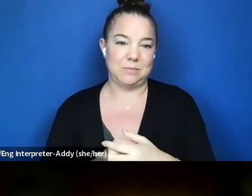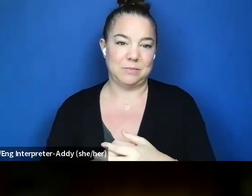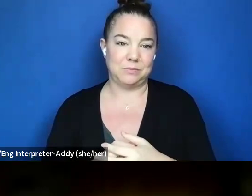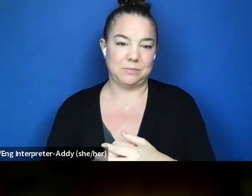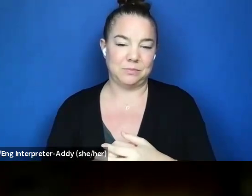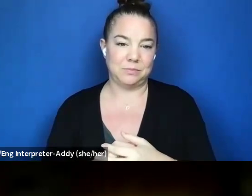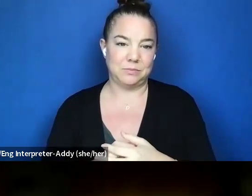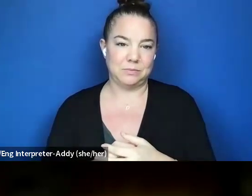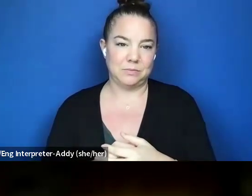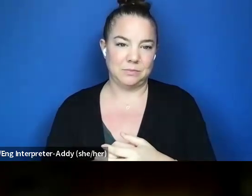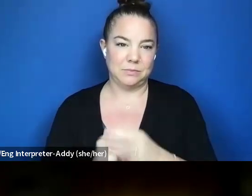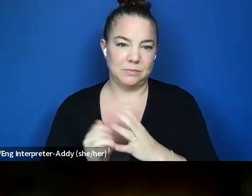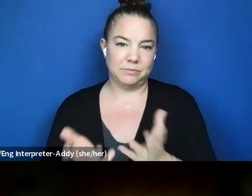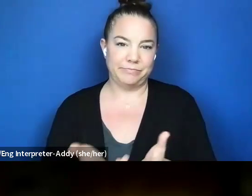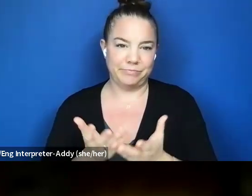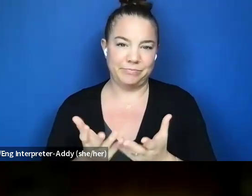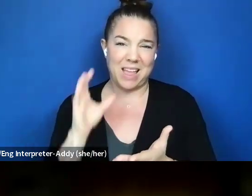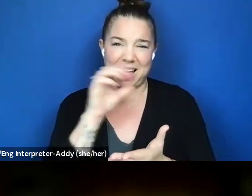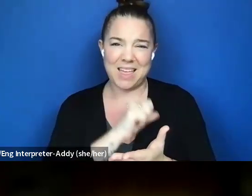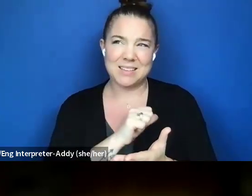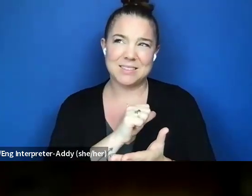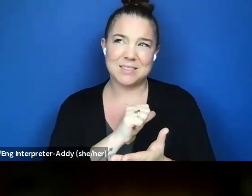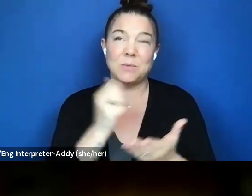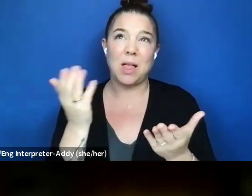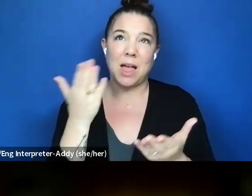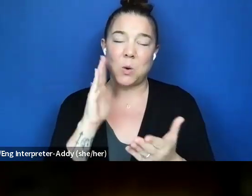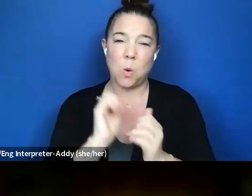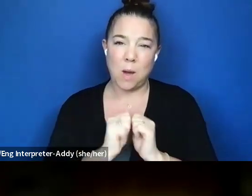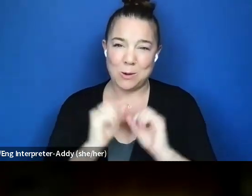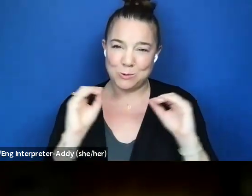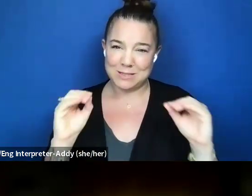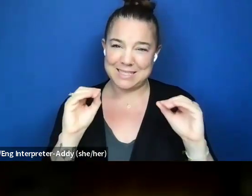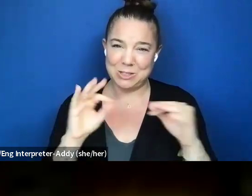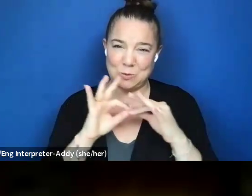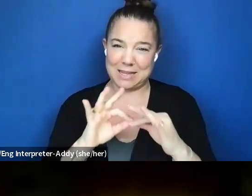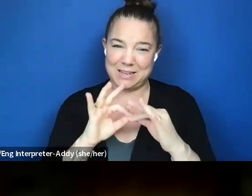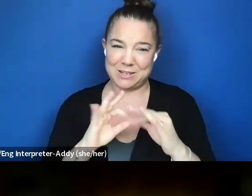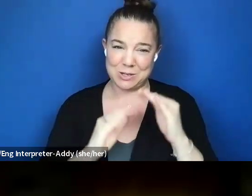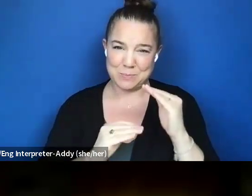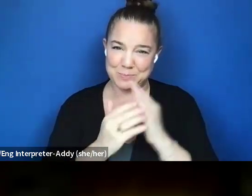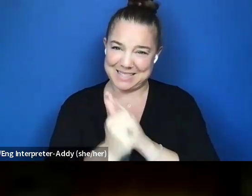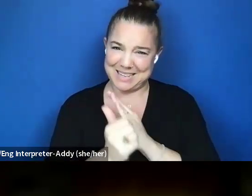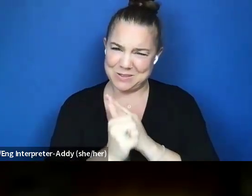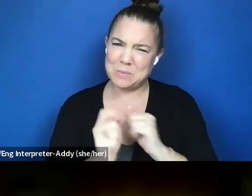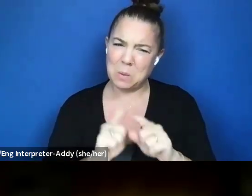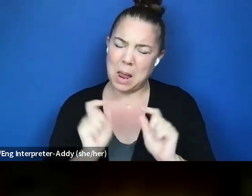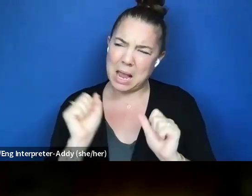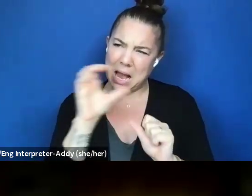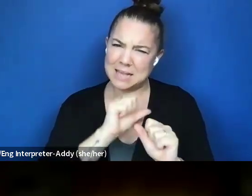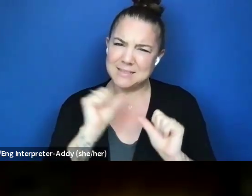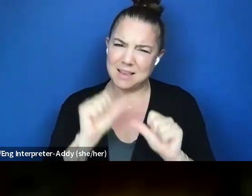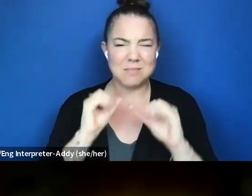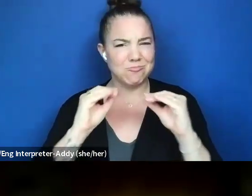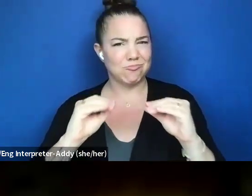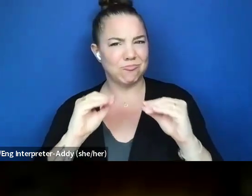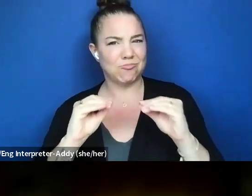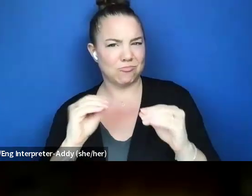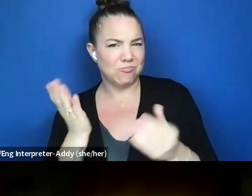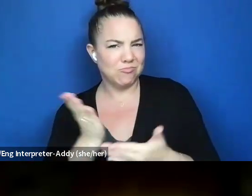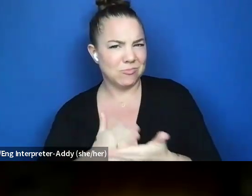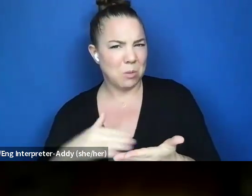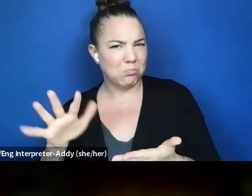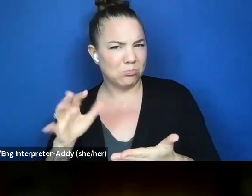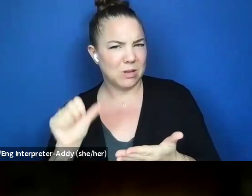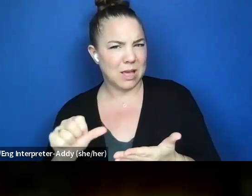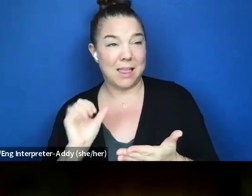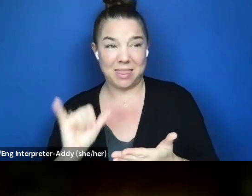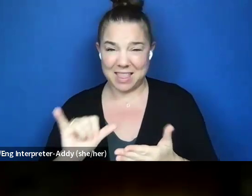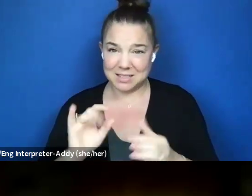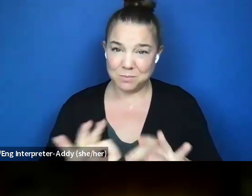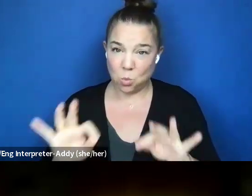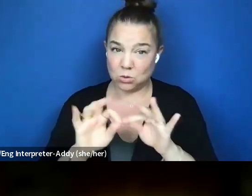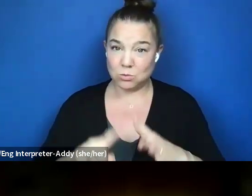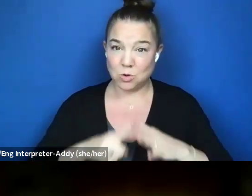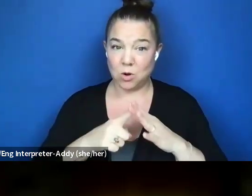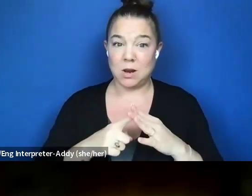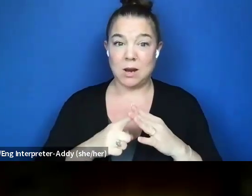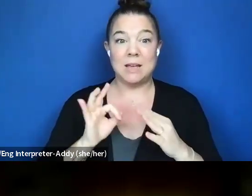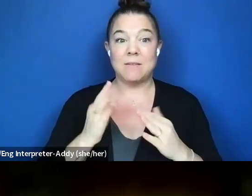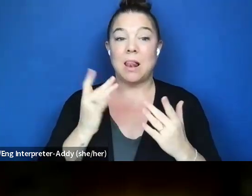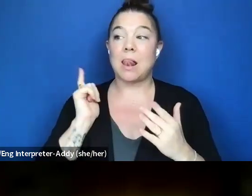Brooke Wilson (she/her): I don't know how. I guess I somewhat do. I was gonna say, I don't know how to teach relationship skills. But I guess I kind of do. And I think that that's where we have to start, because if you wait until the session starts, it's too late.